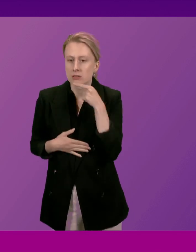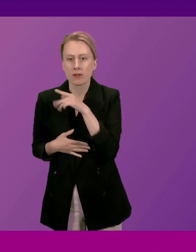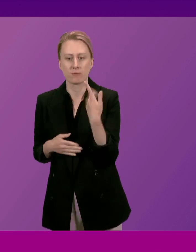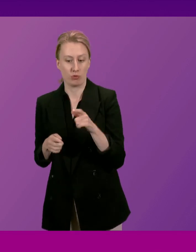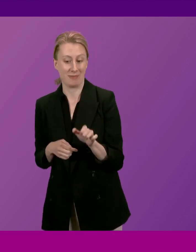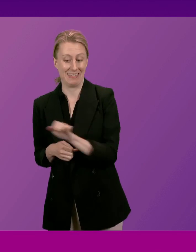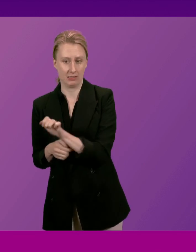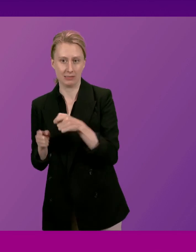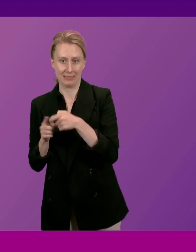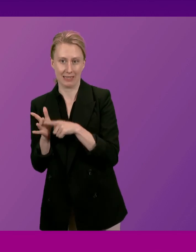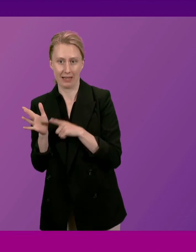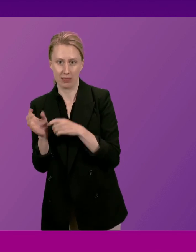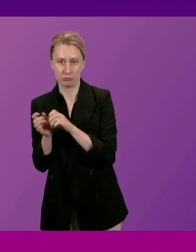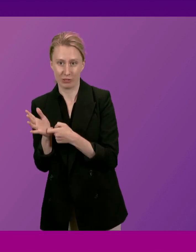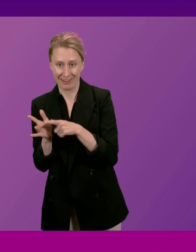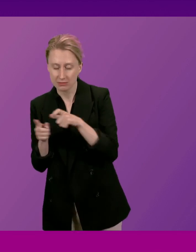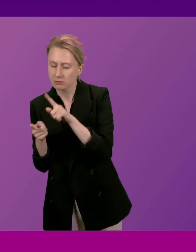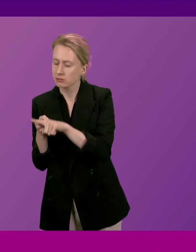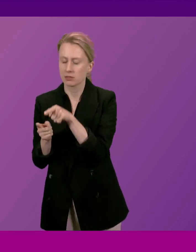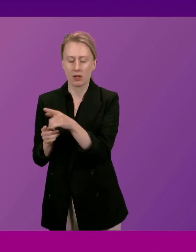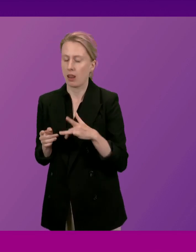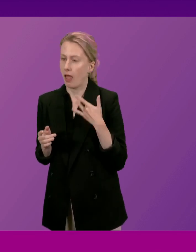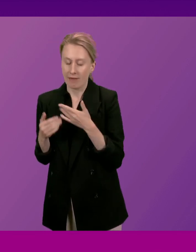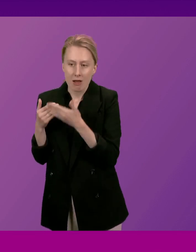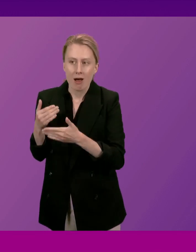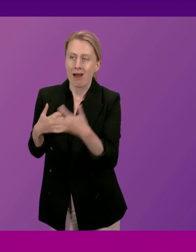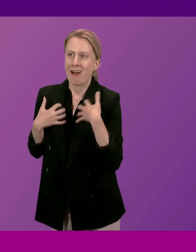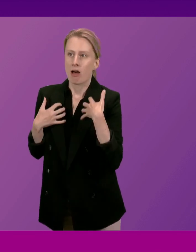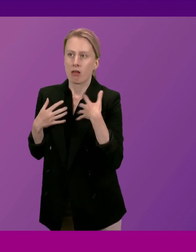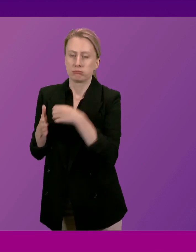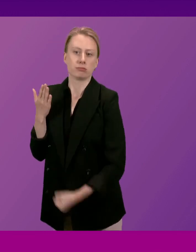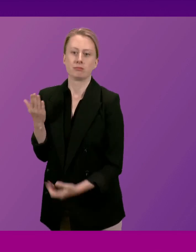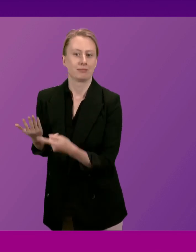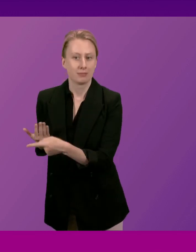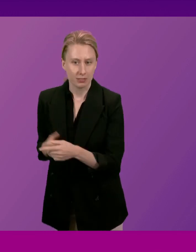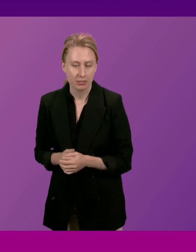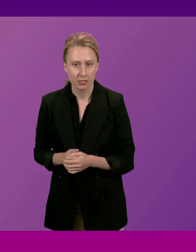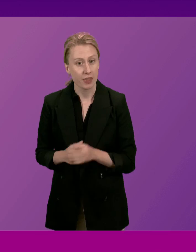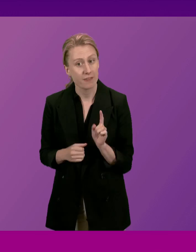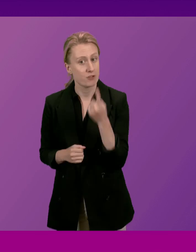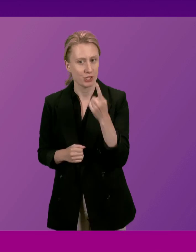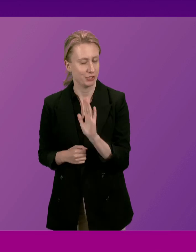young life, which was full of promise, was stolen in an instant. Tragically, his is not the first such death, and many parents fear that,